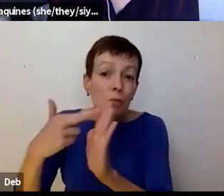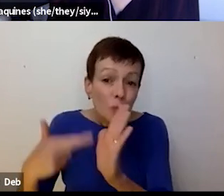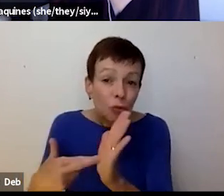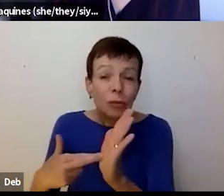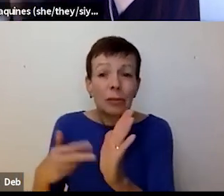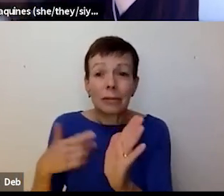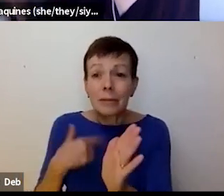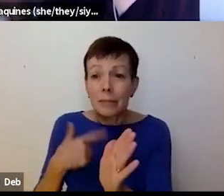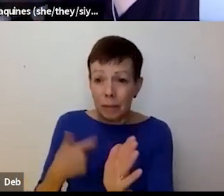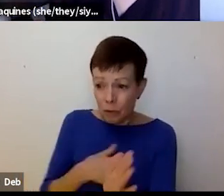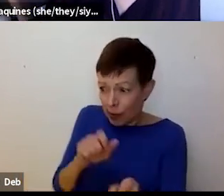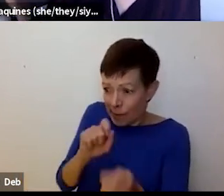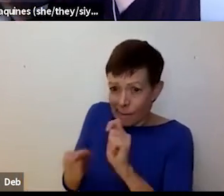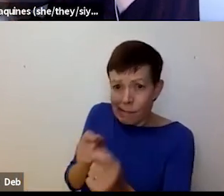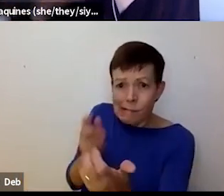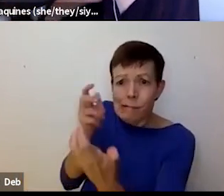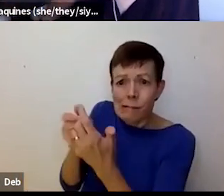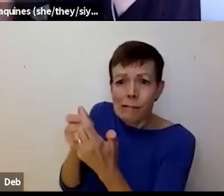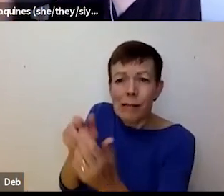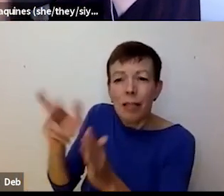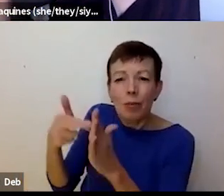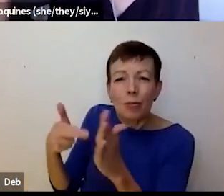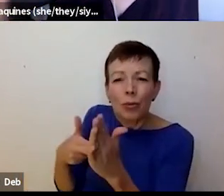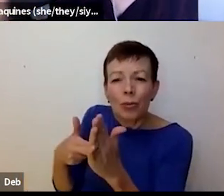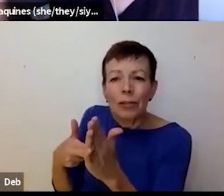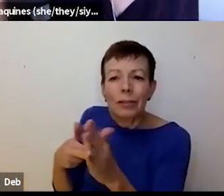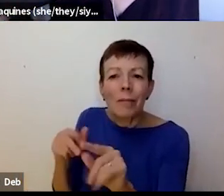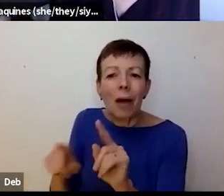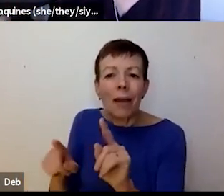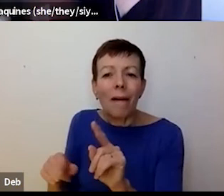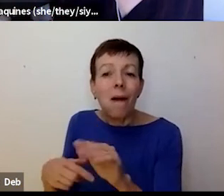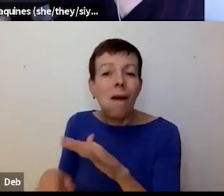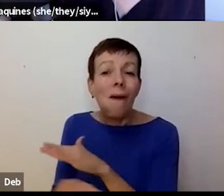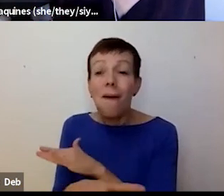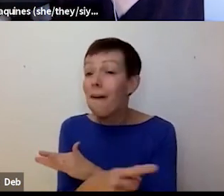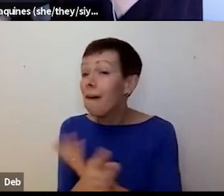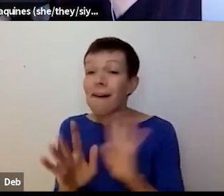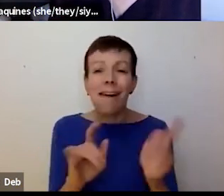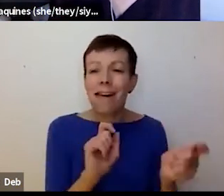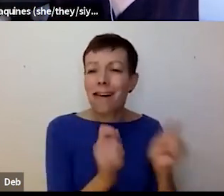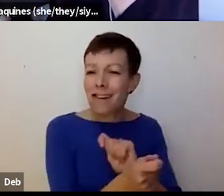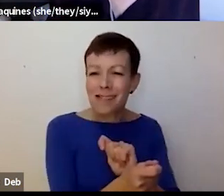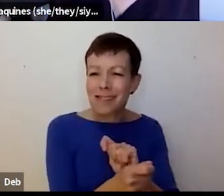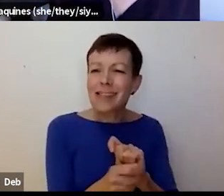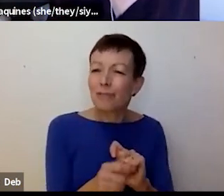for the society registration, but then you operate another way. So right now, we're, the